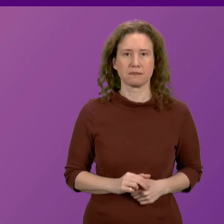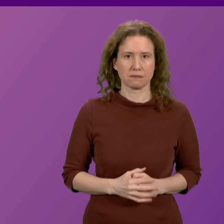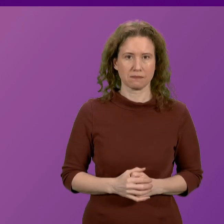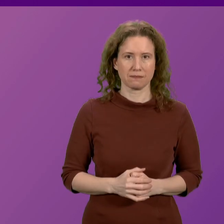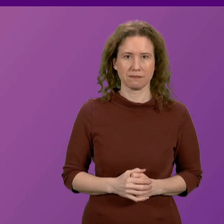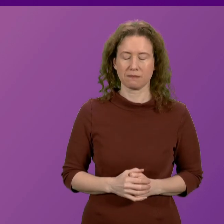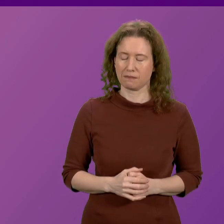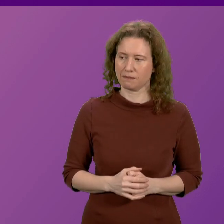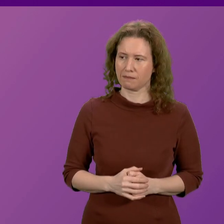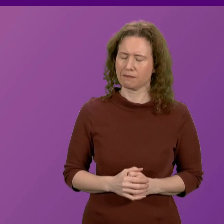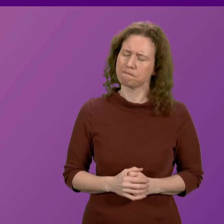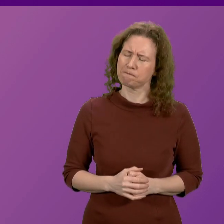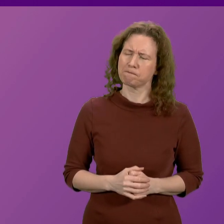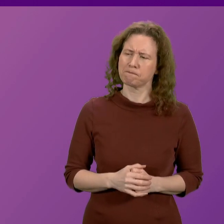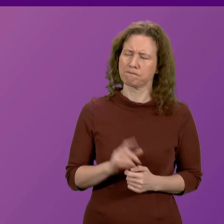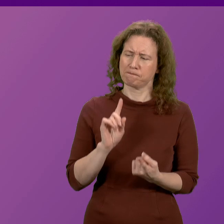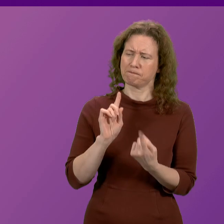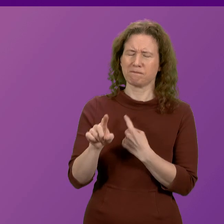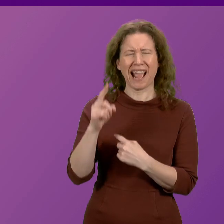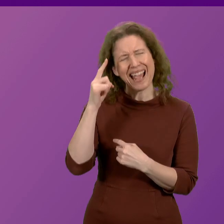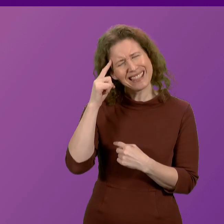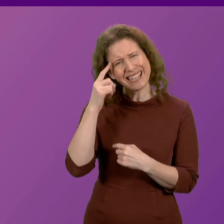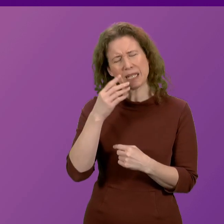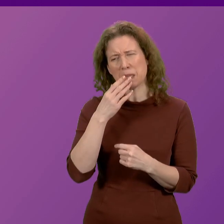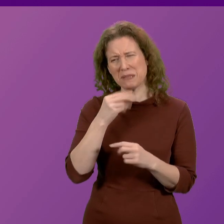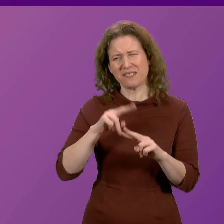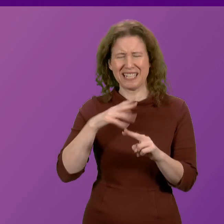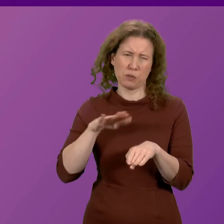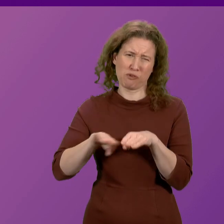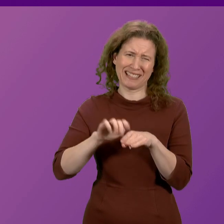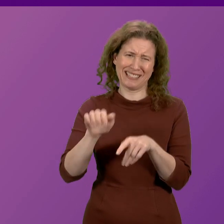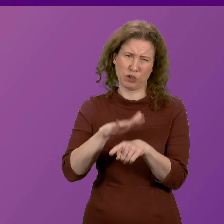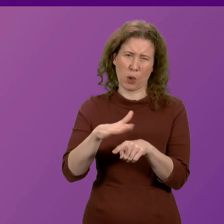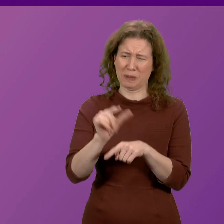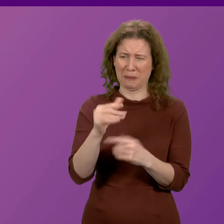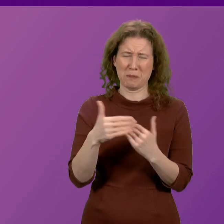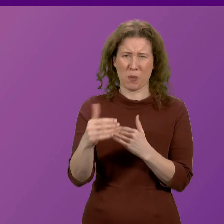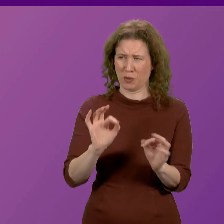I think that Mr Findlay will have to practise his gags a little more after that one.